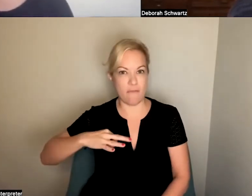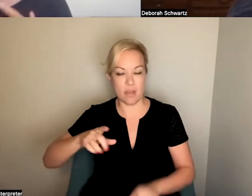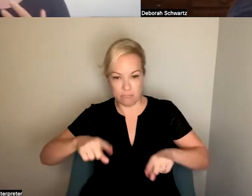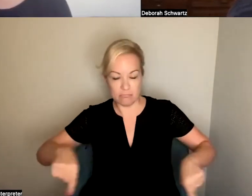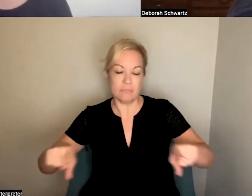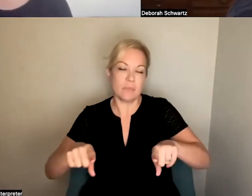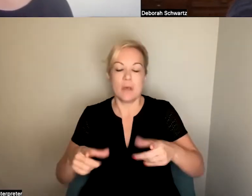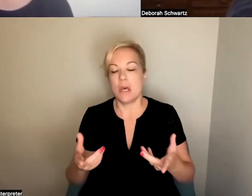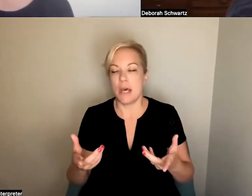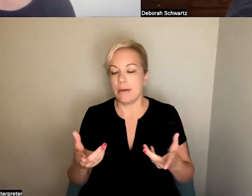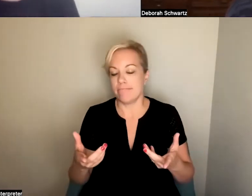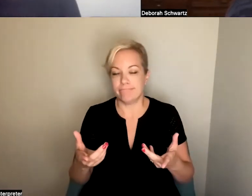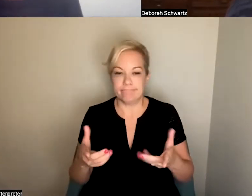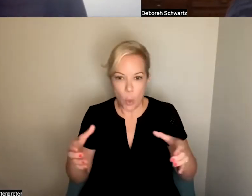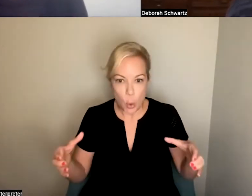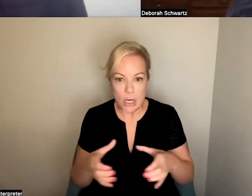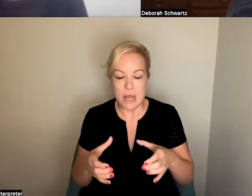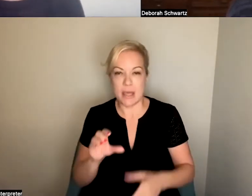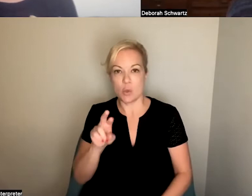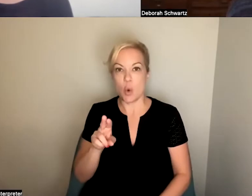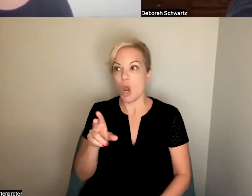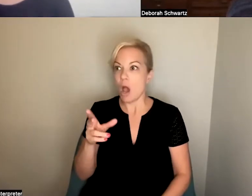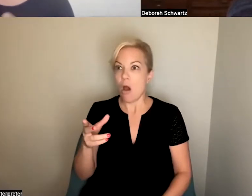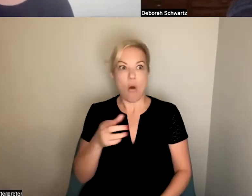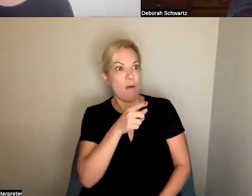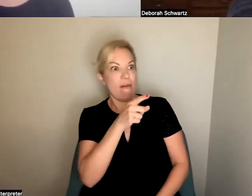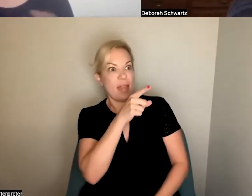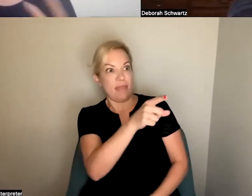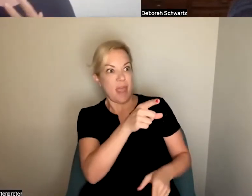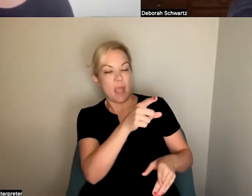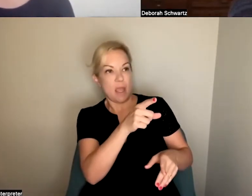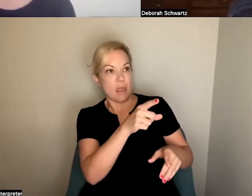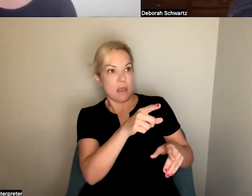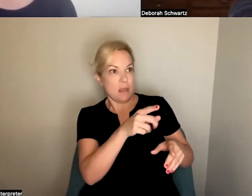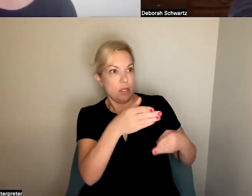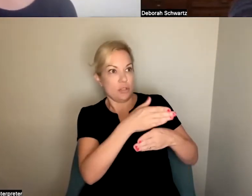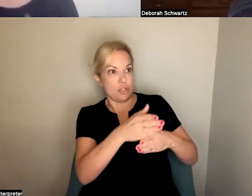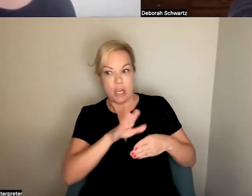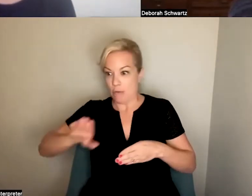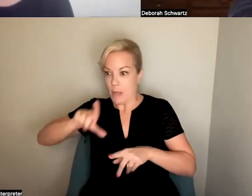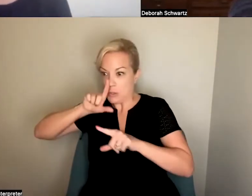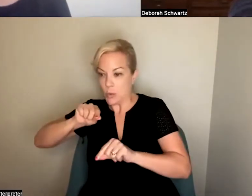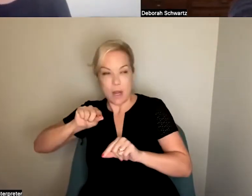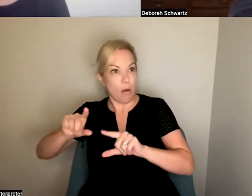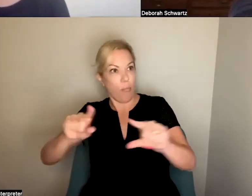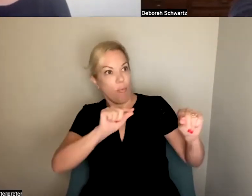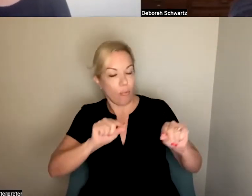they would see some other union like shared their tweet or, like, they shared another union's tweet, there- something would click and they'd be like "oh, we're part of something bigger,"